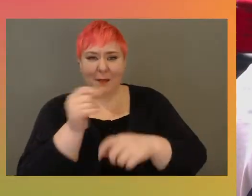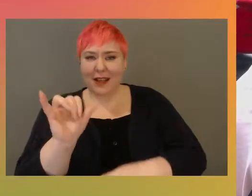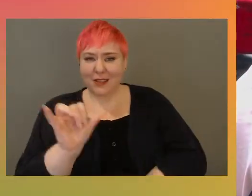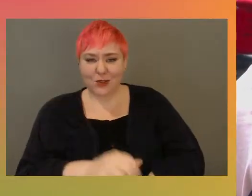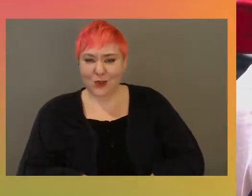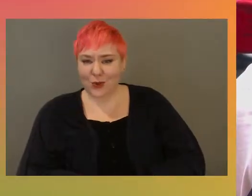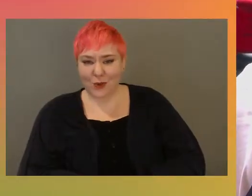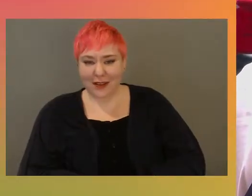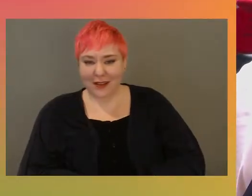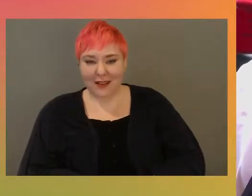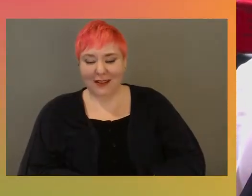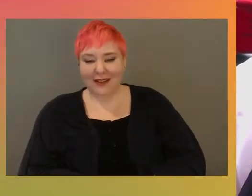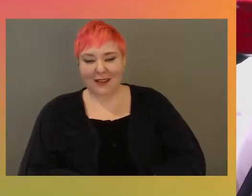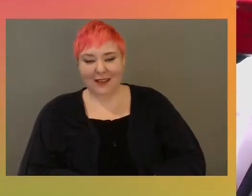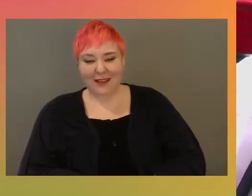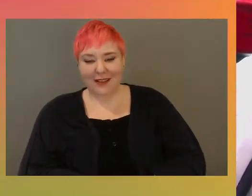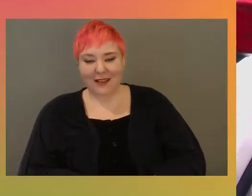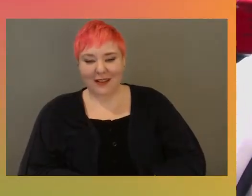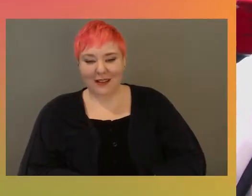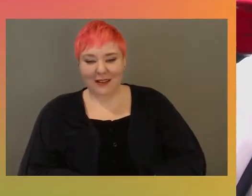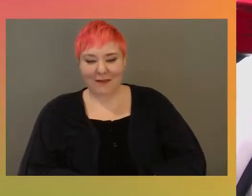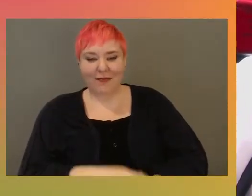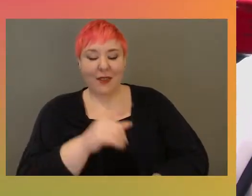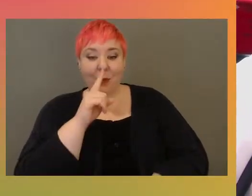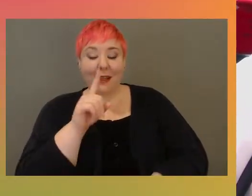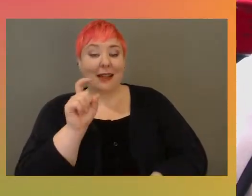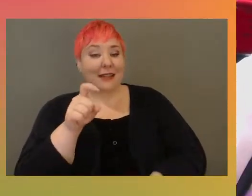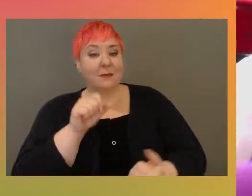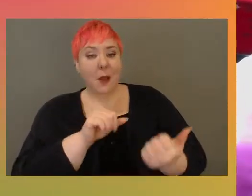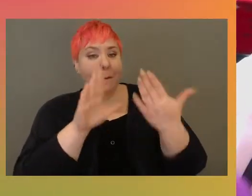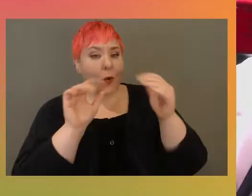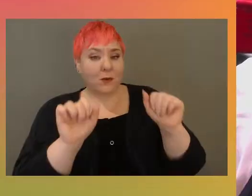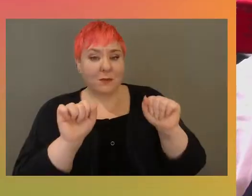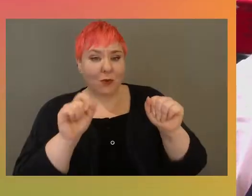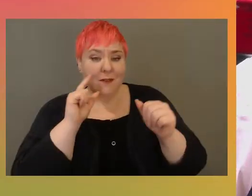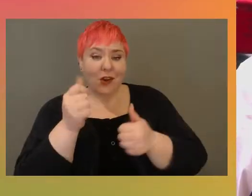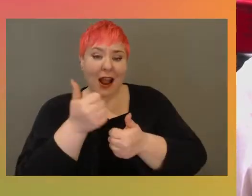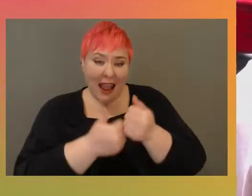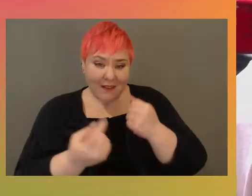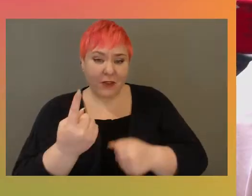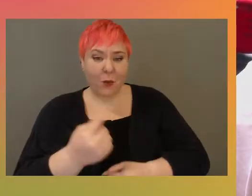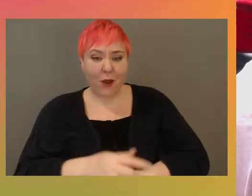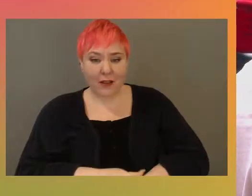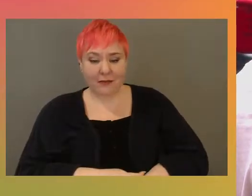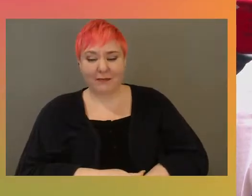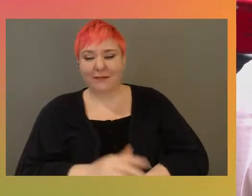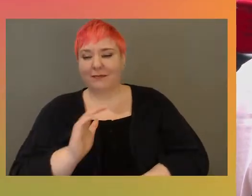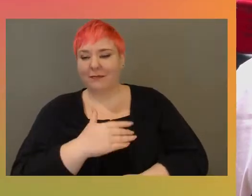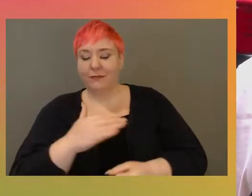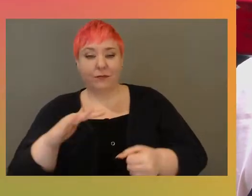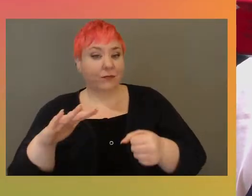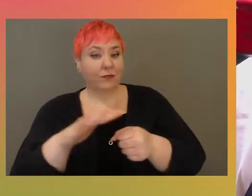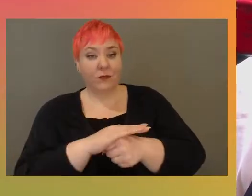THIS GREAT SIMPLE CITY?